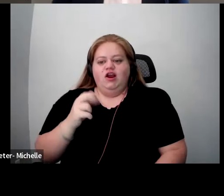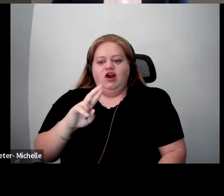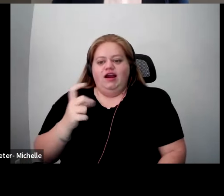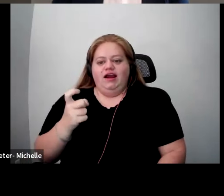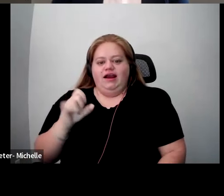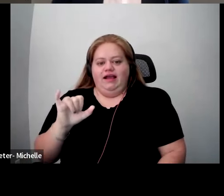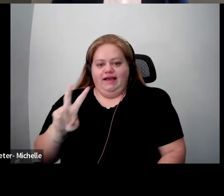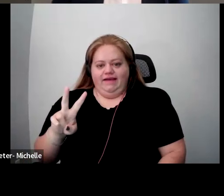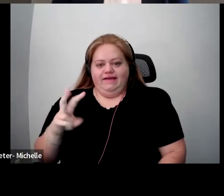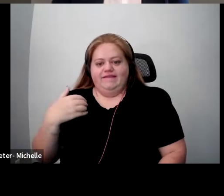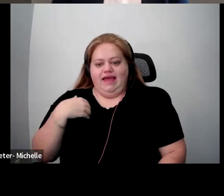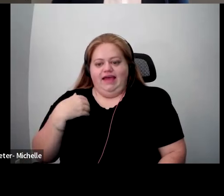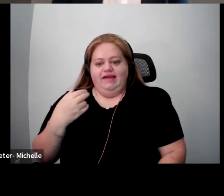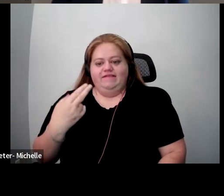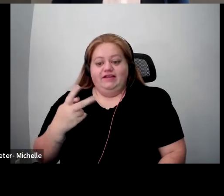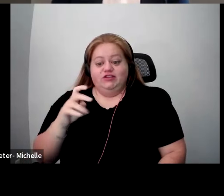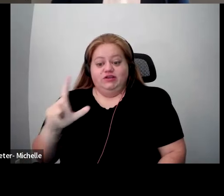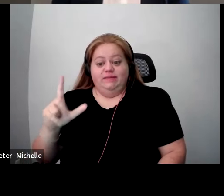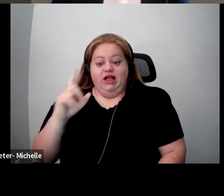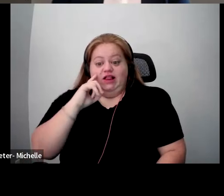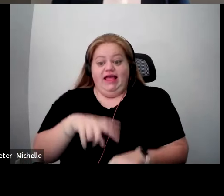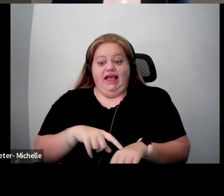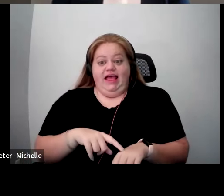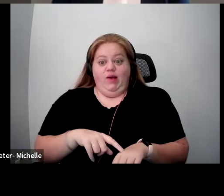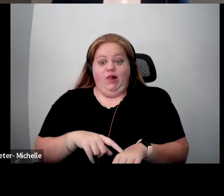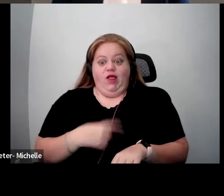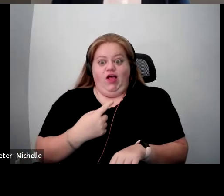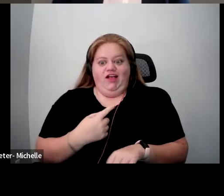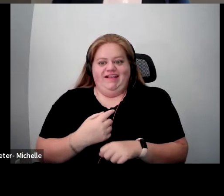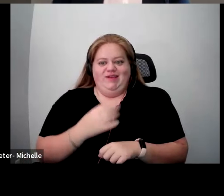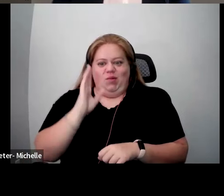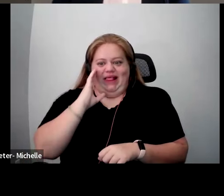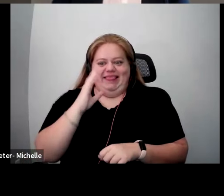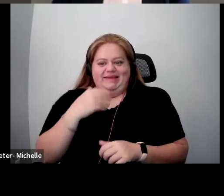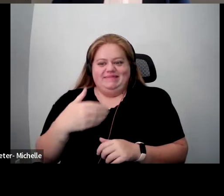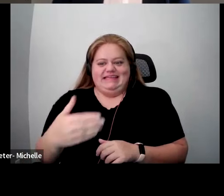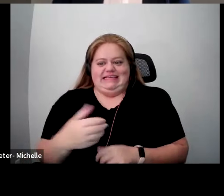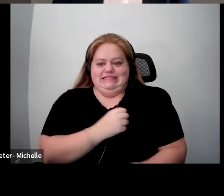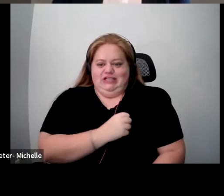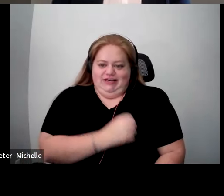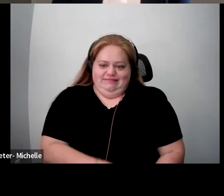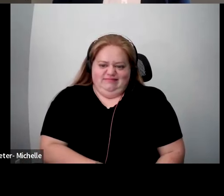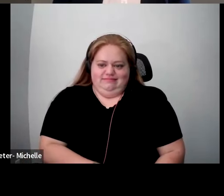How long is it going to be? [CHUCKLES] Sorry, super tough question for you.